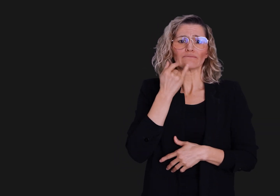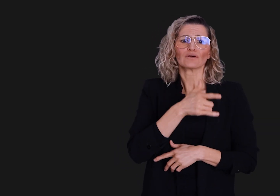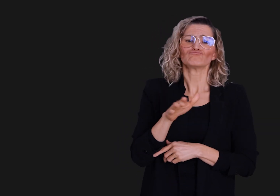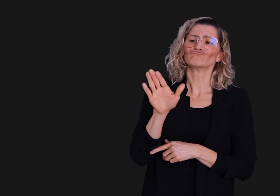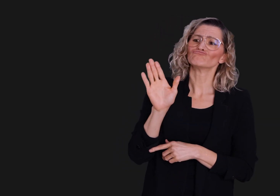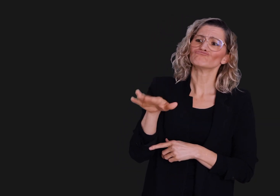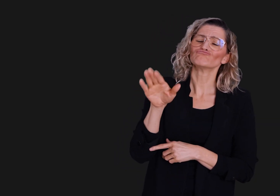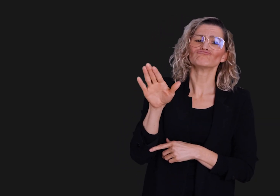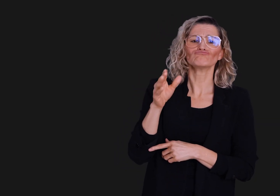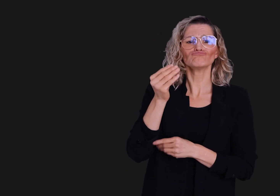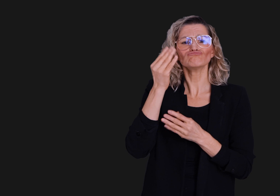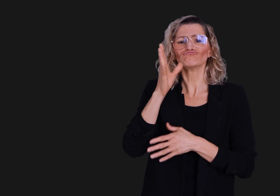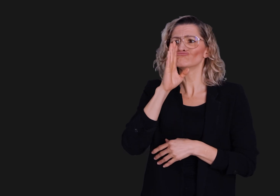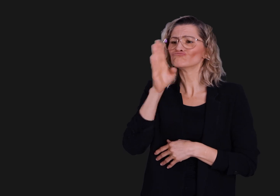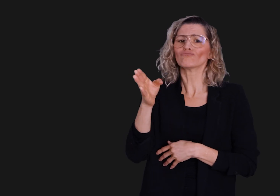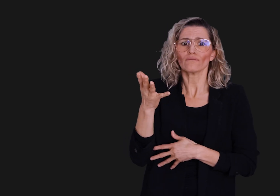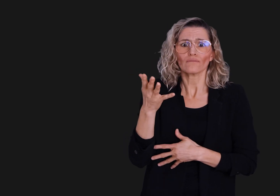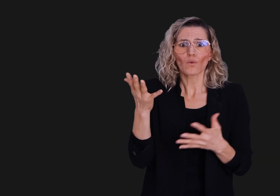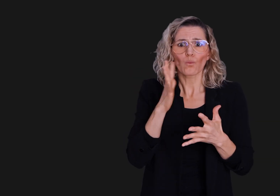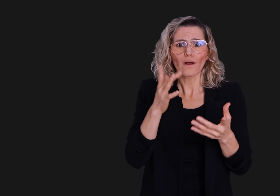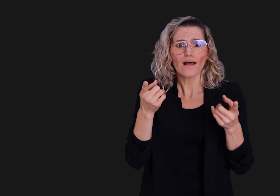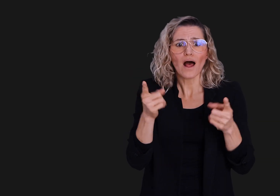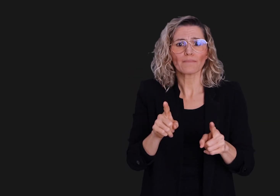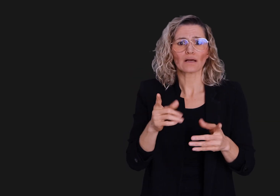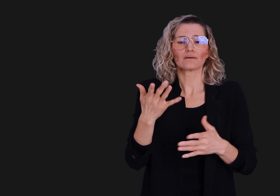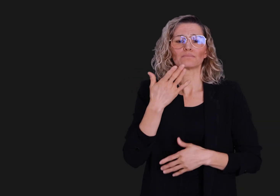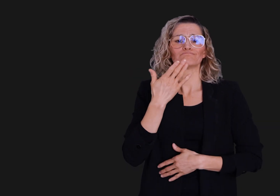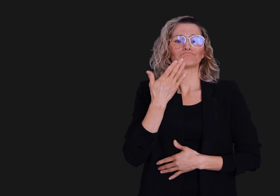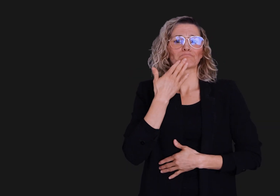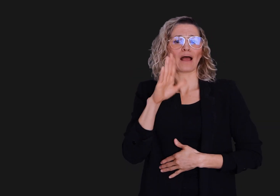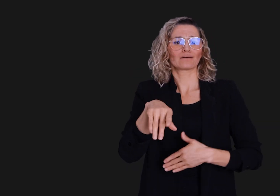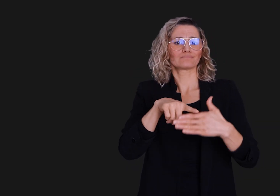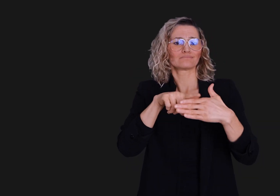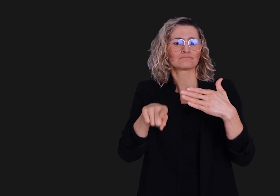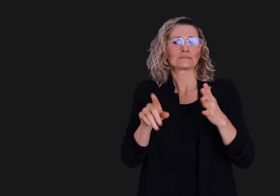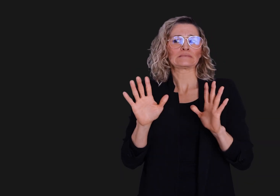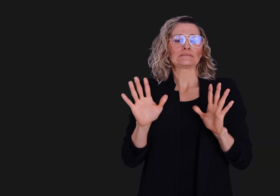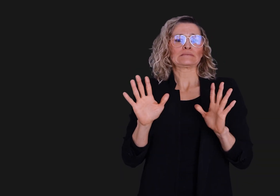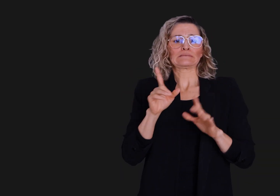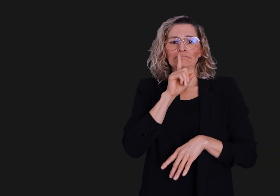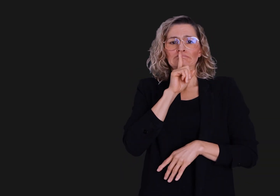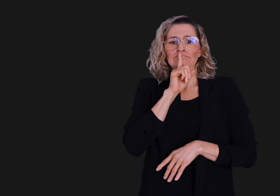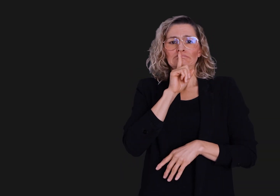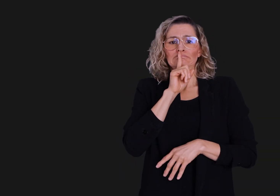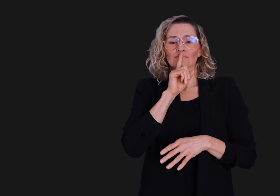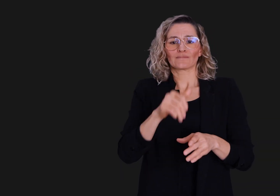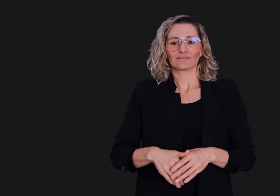They were afraid of the bad outcome that might happen if they spoke up.